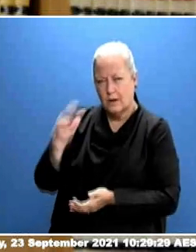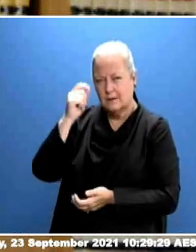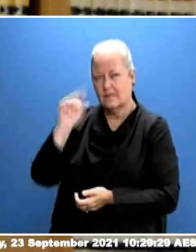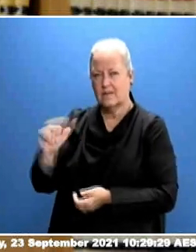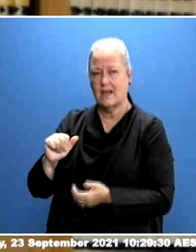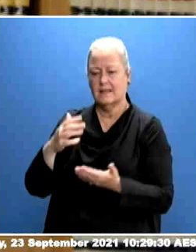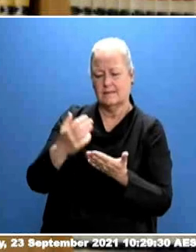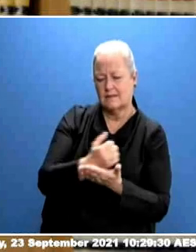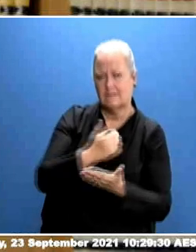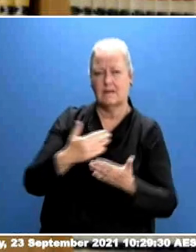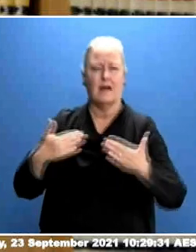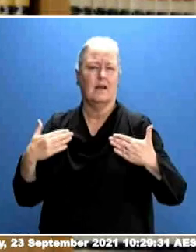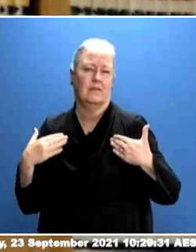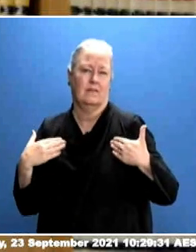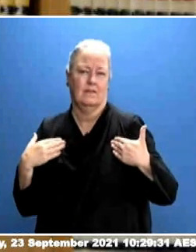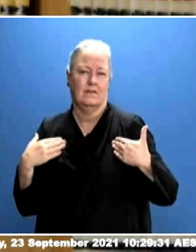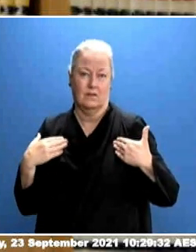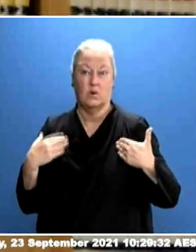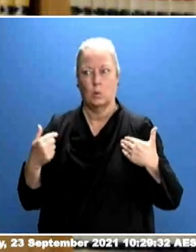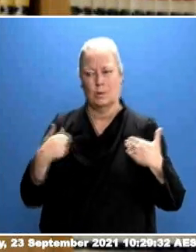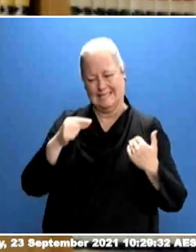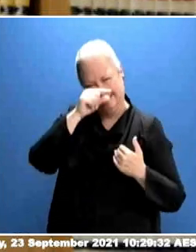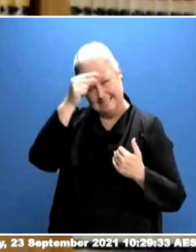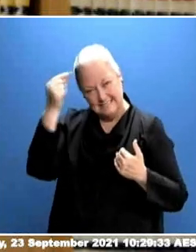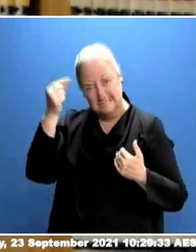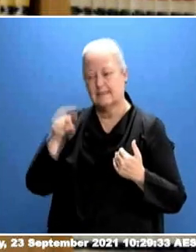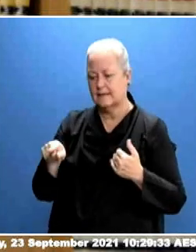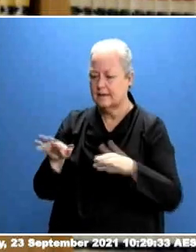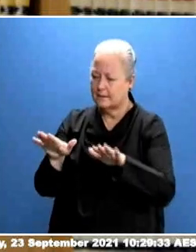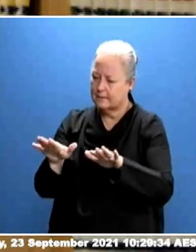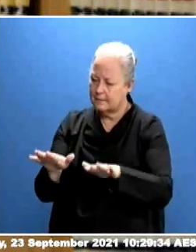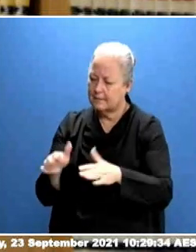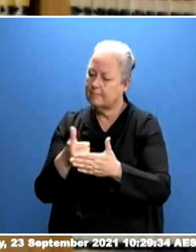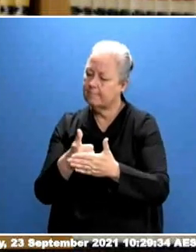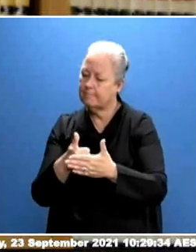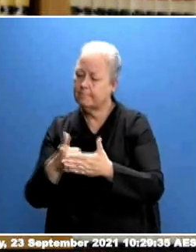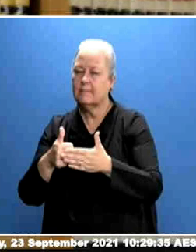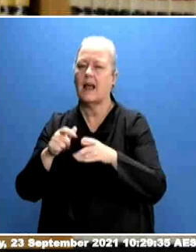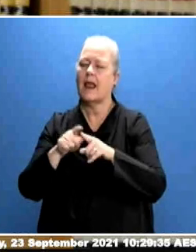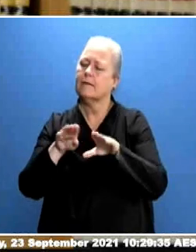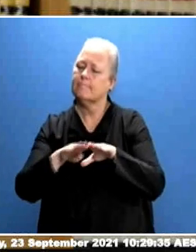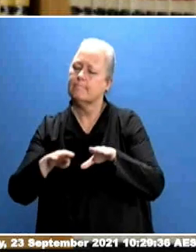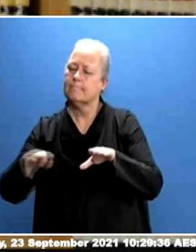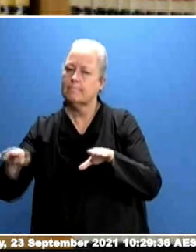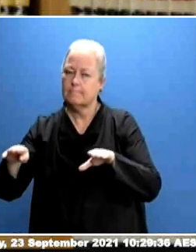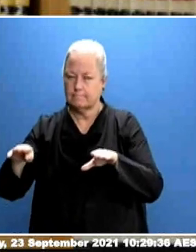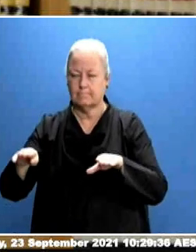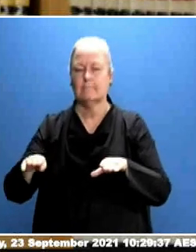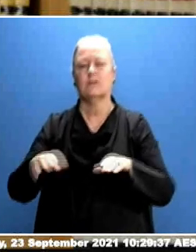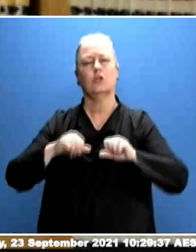and that is what we're aiming to achieve in a stabilising phase, yes. Where does the Welltree Model come from?